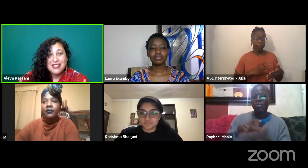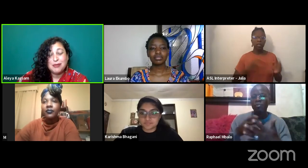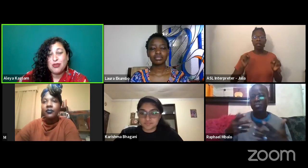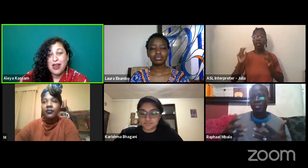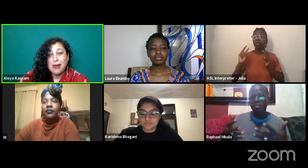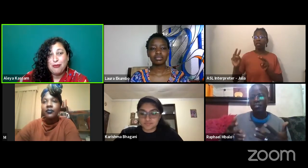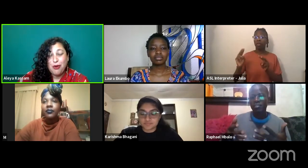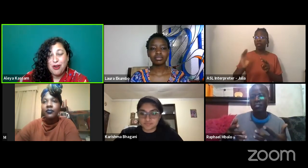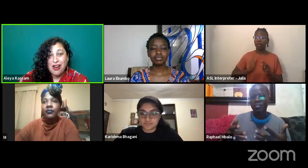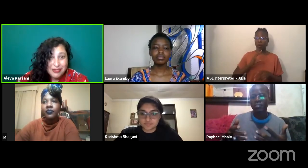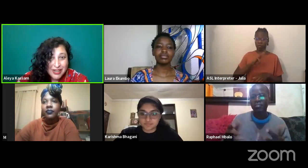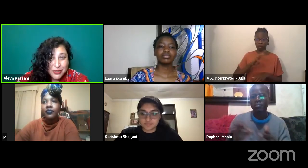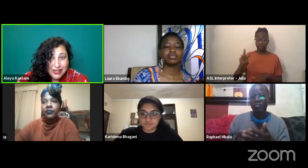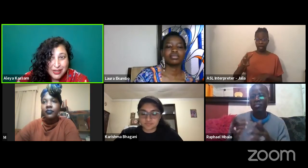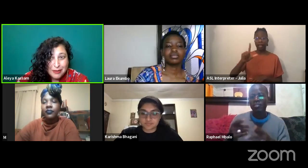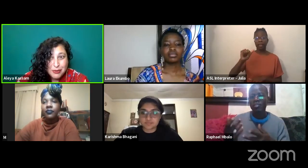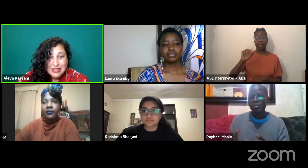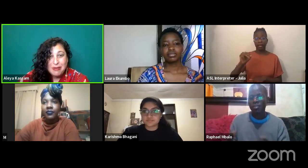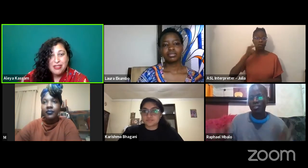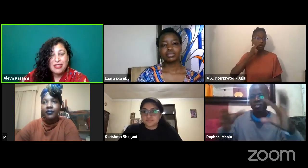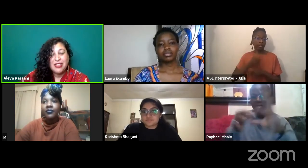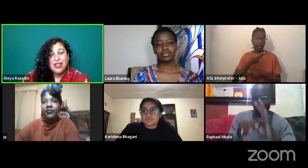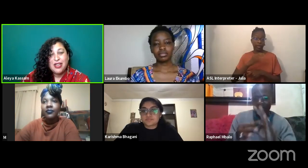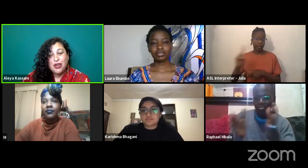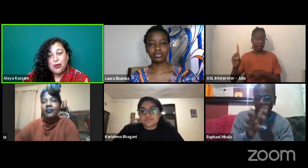Subscribe for our LAM letter that comes once a month.